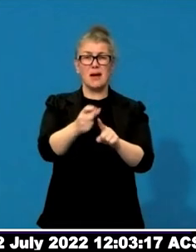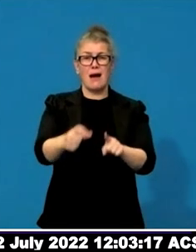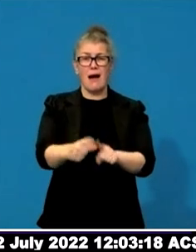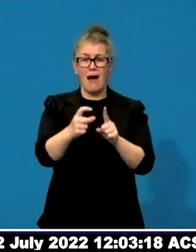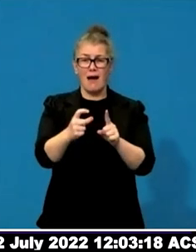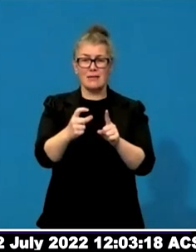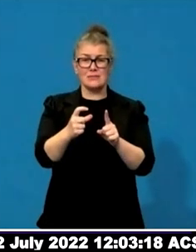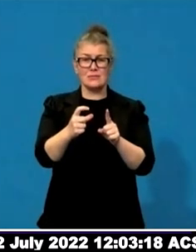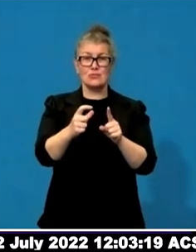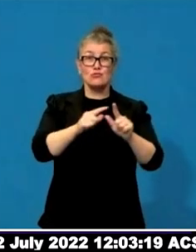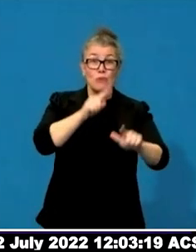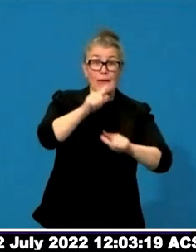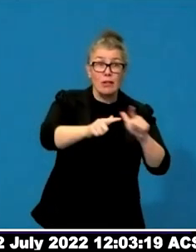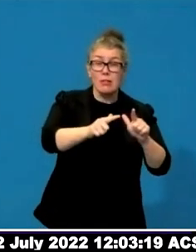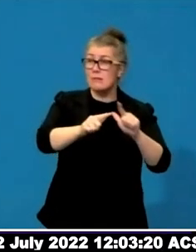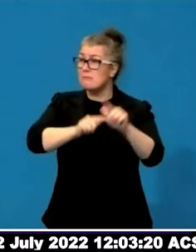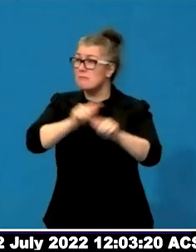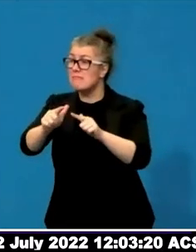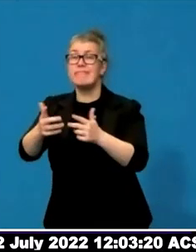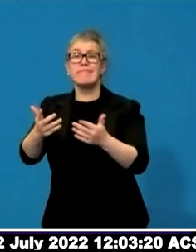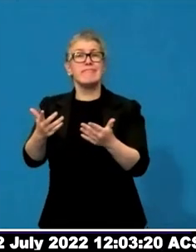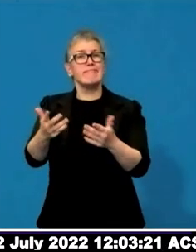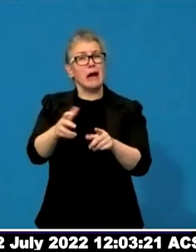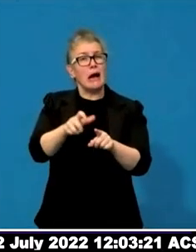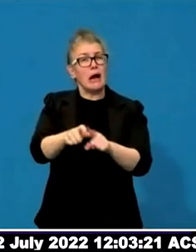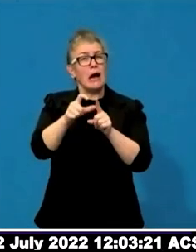to those centres and catch up with people.